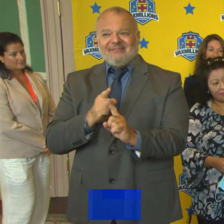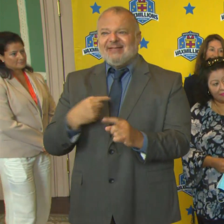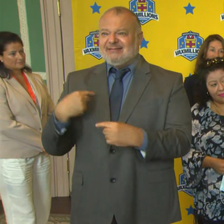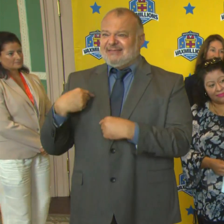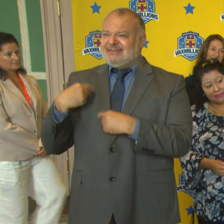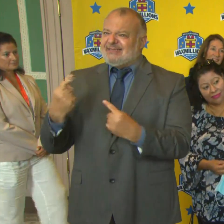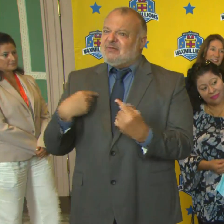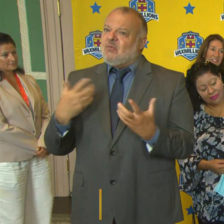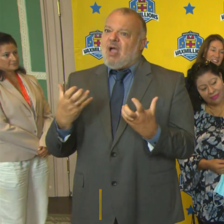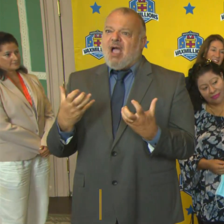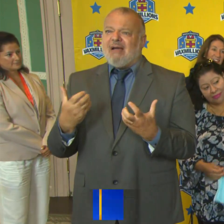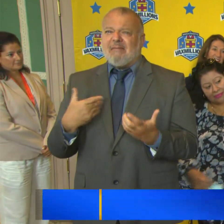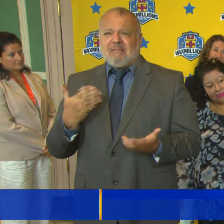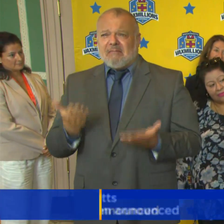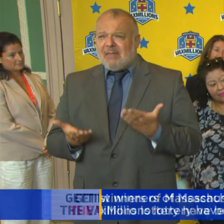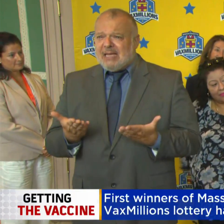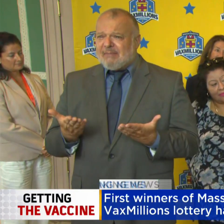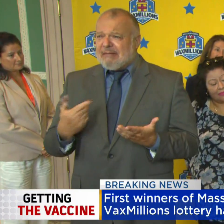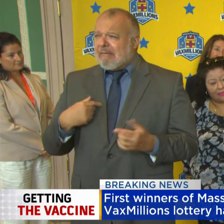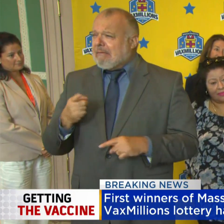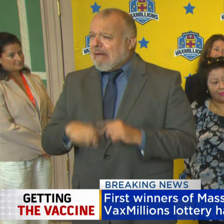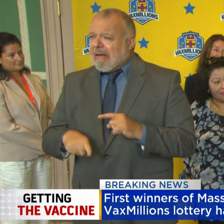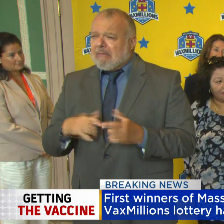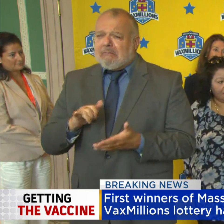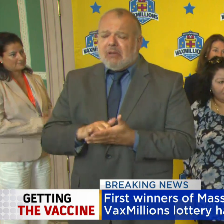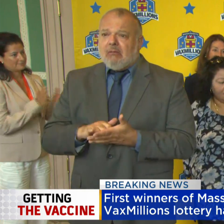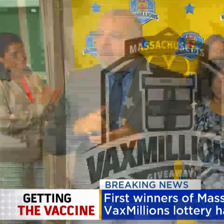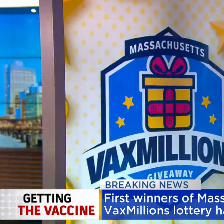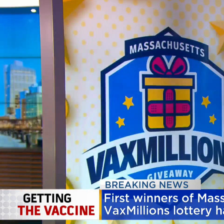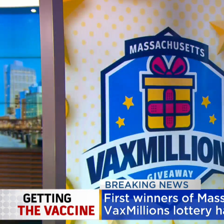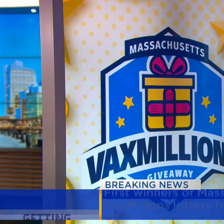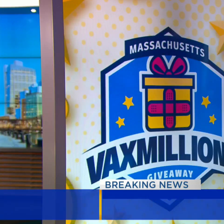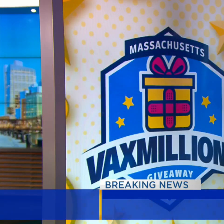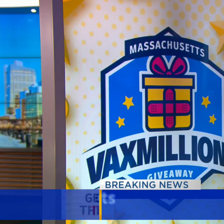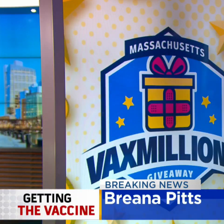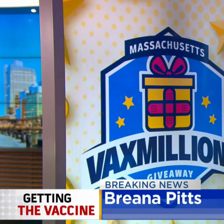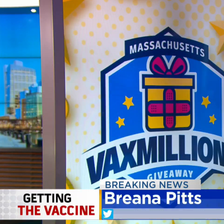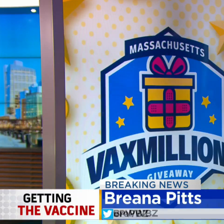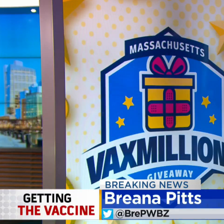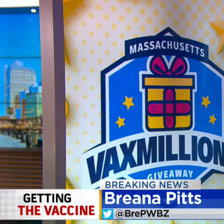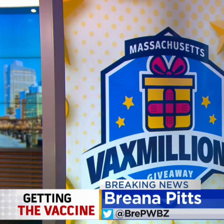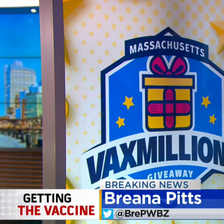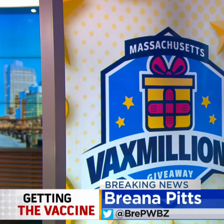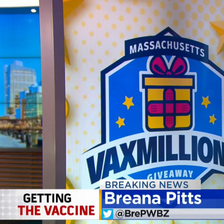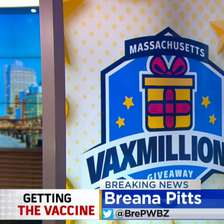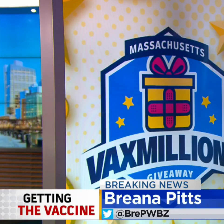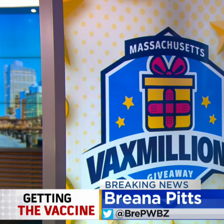AND SHE SAYS THIS WILL CHANGE HER LIFE. NOW, I'M ABLE TO ACHIEVE GOALS THAT I HAVE WANTED TO DO,